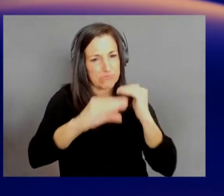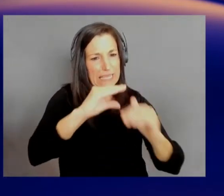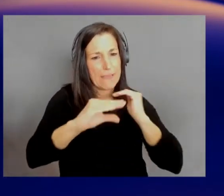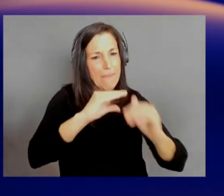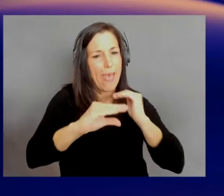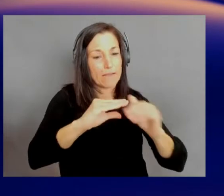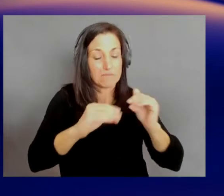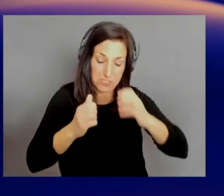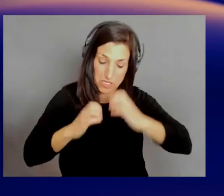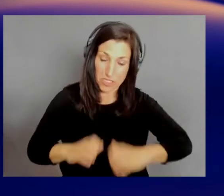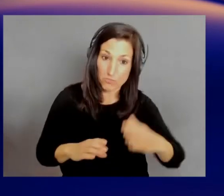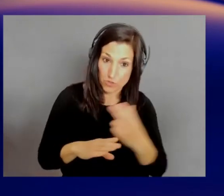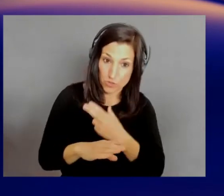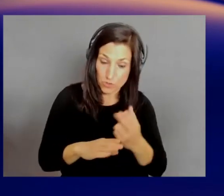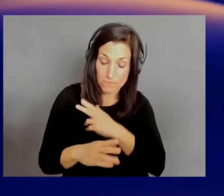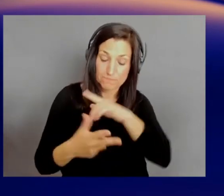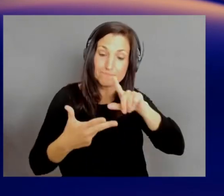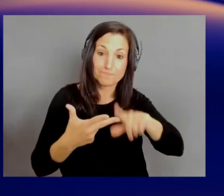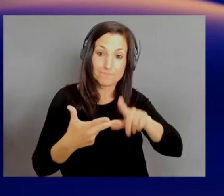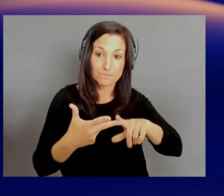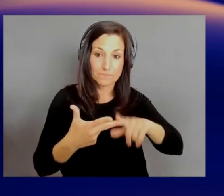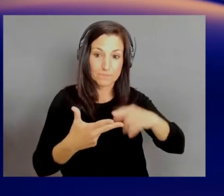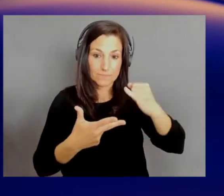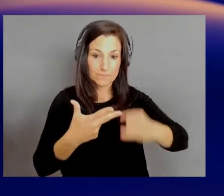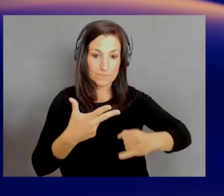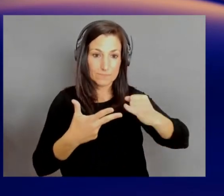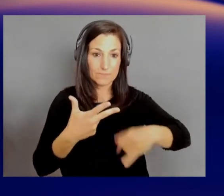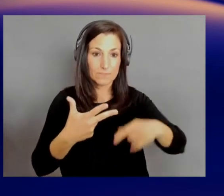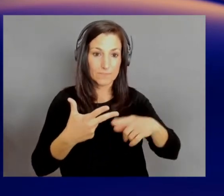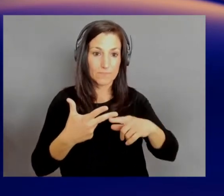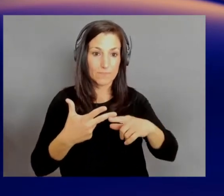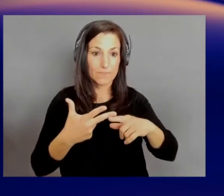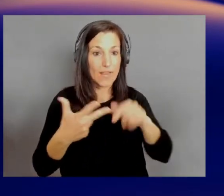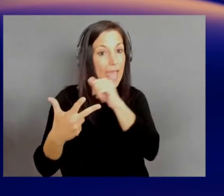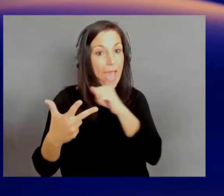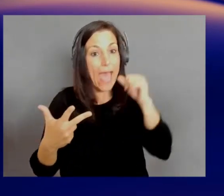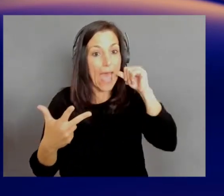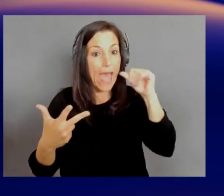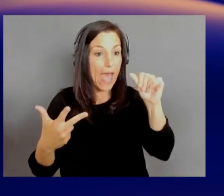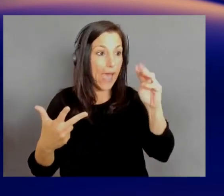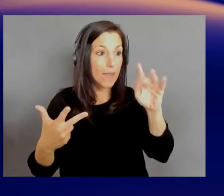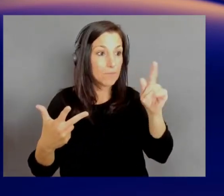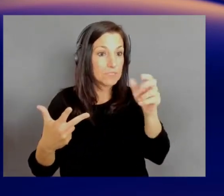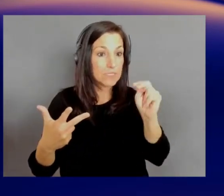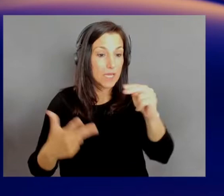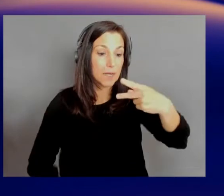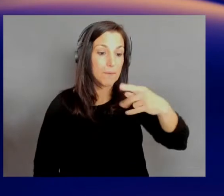And finally, we have Amazon Pinpoint, which is a multi-channel orchestration service